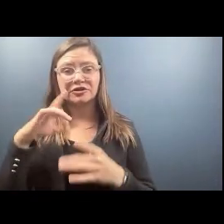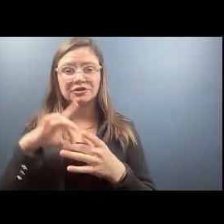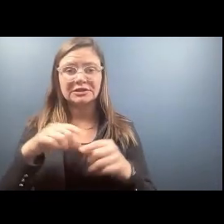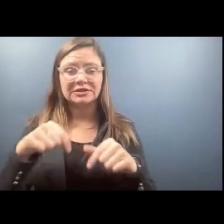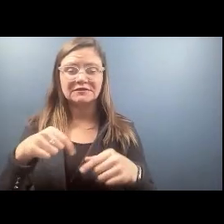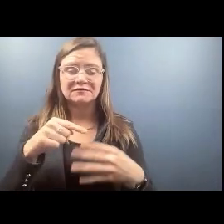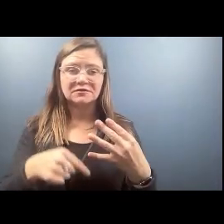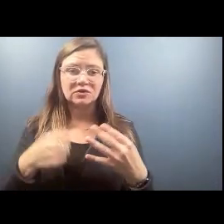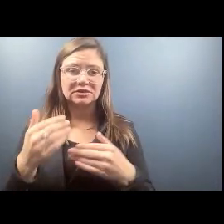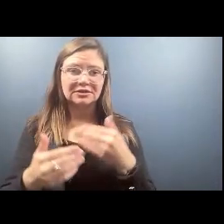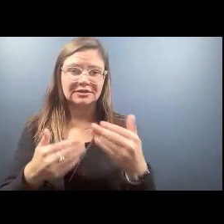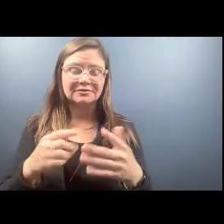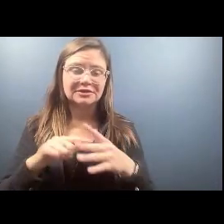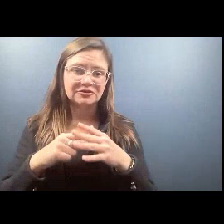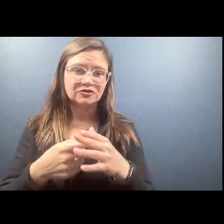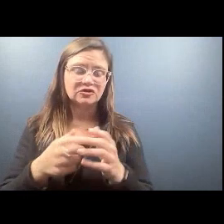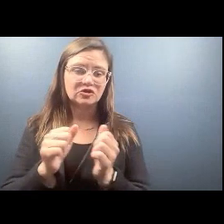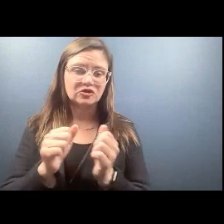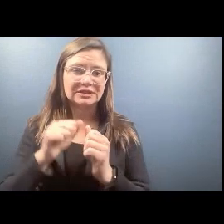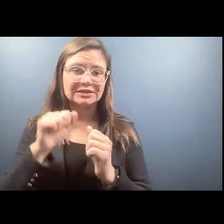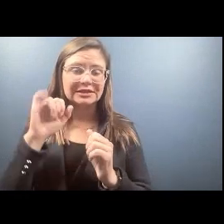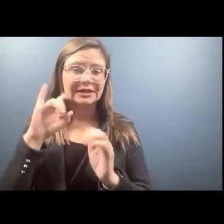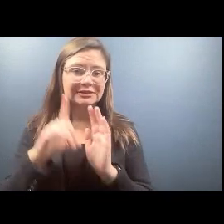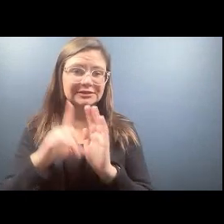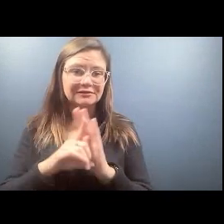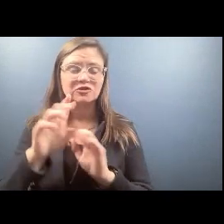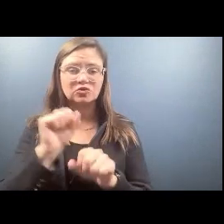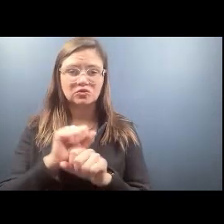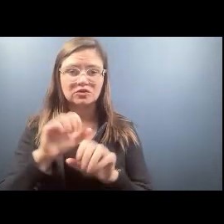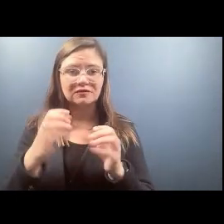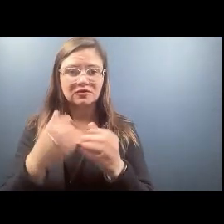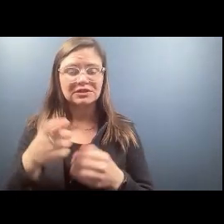started with identifying your workforce needs and and data needs.